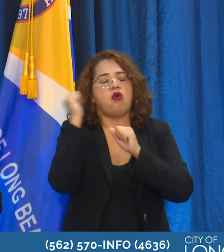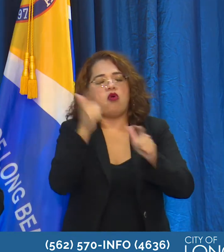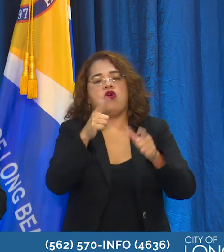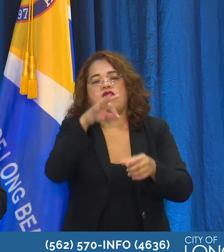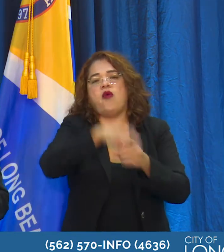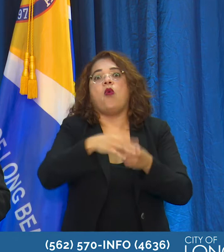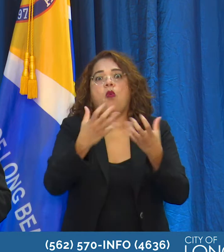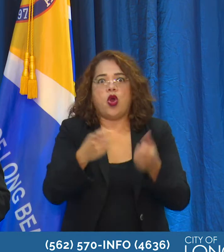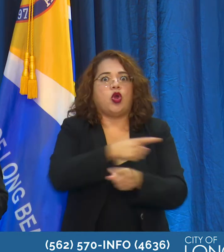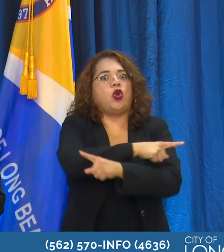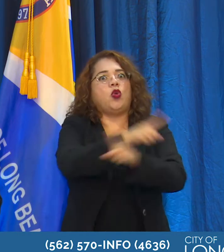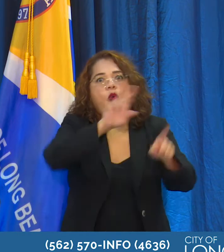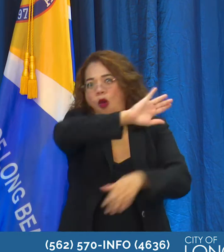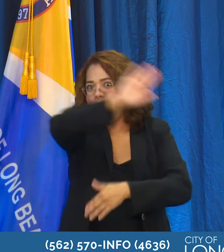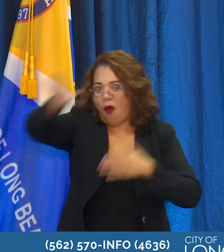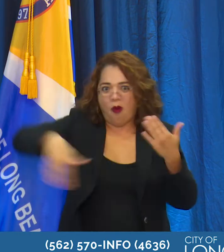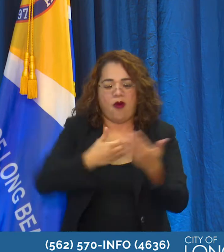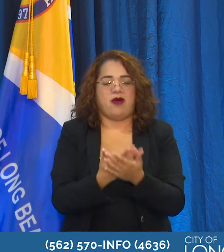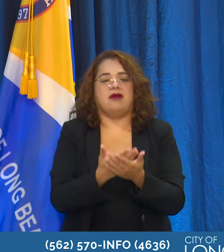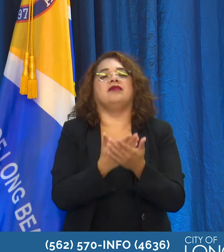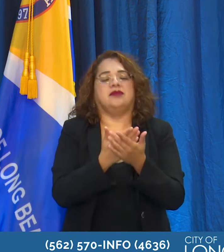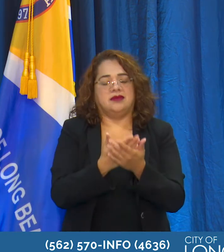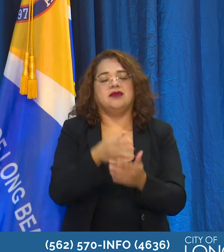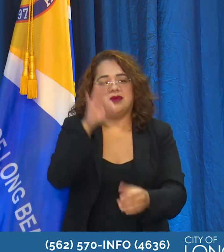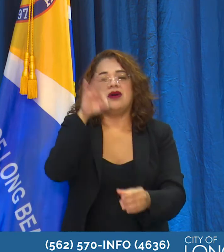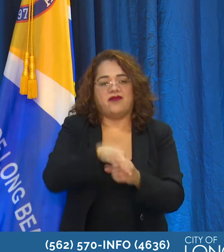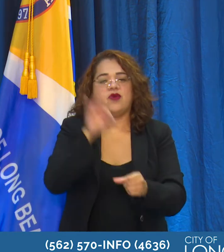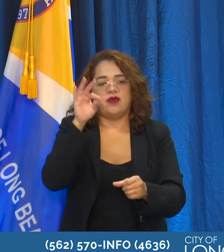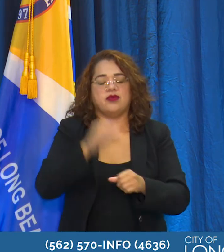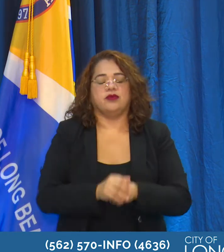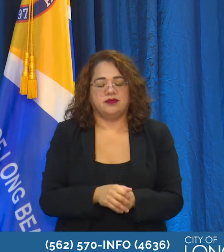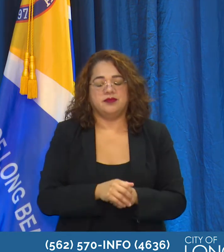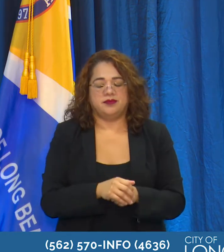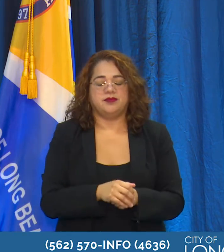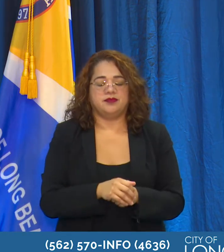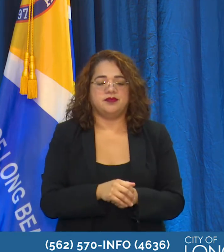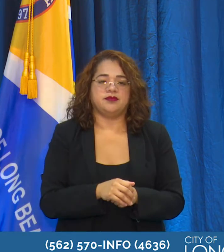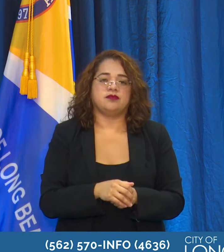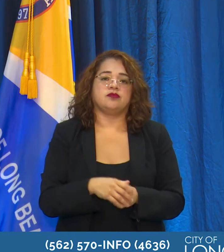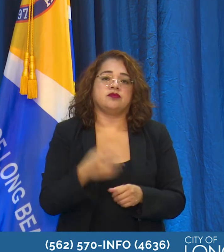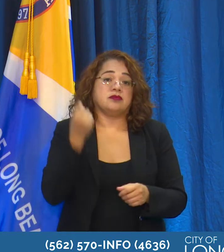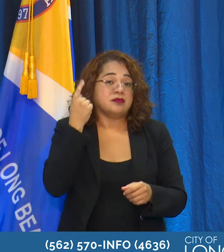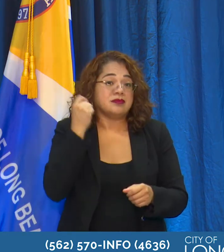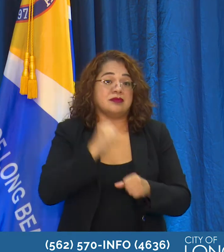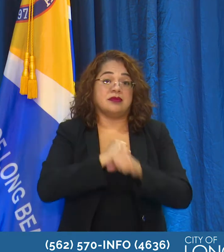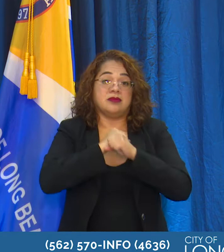So all of these additional measures are put in place because of COVID-19 and we want to